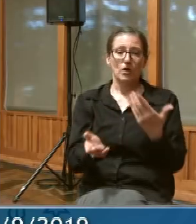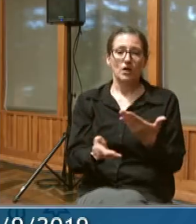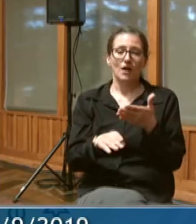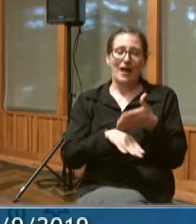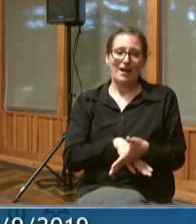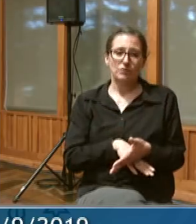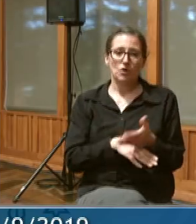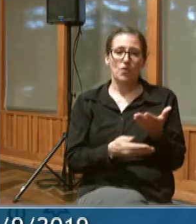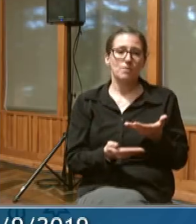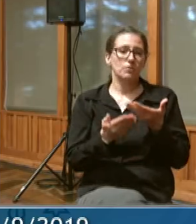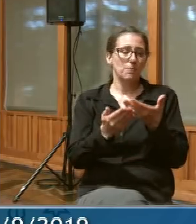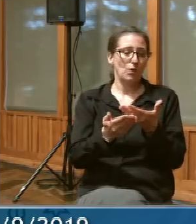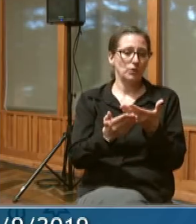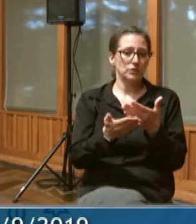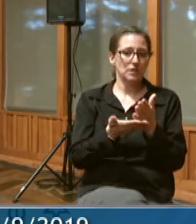ONE TIME RESOURCES FORECASTED. THE BUDGET PROCESS LAST MONTHS.